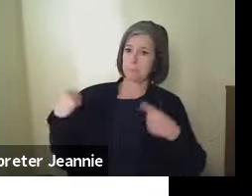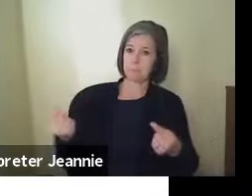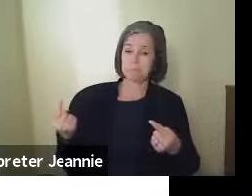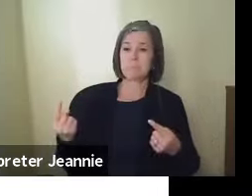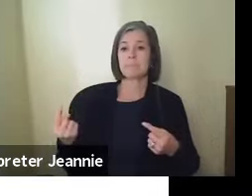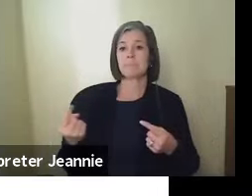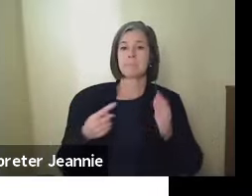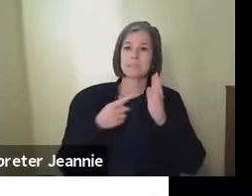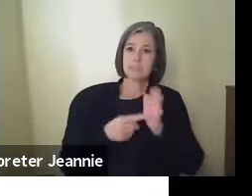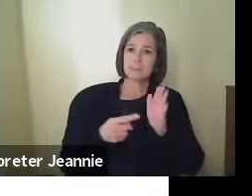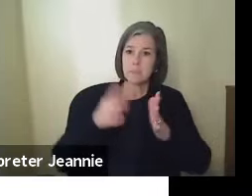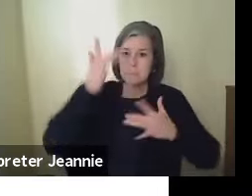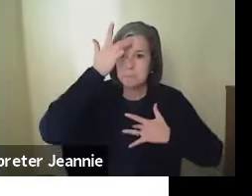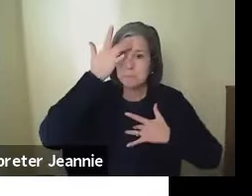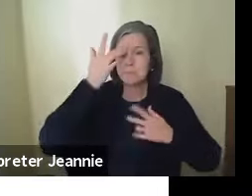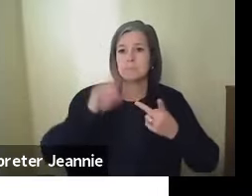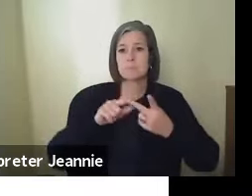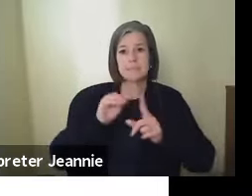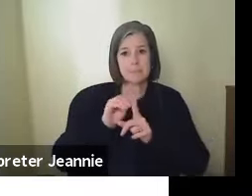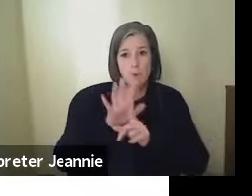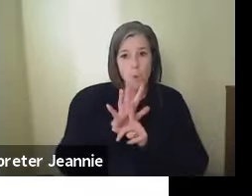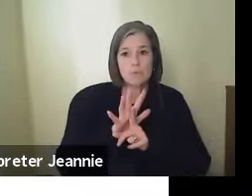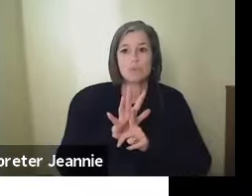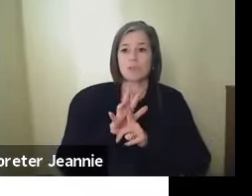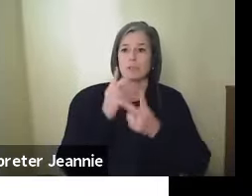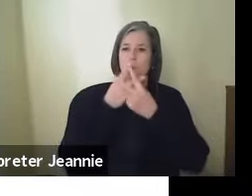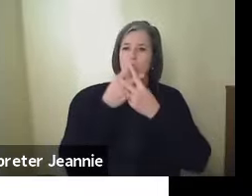symptoms and with respect to exposures. But we want to get our work force